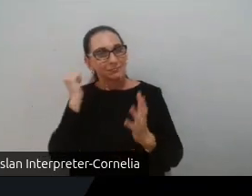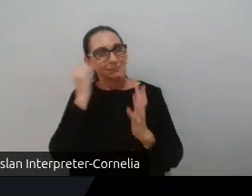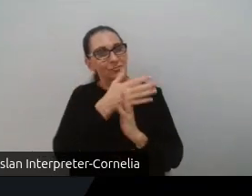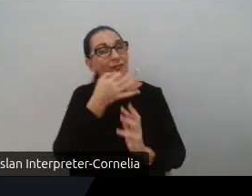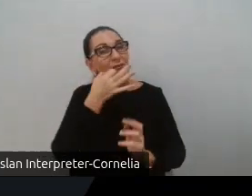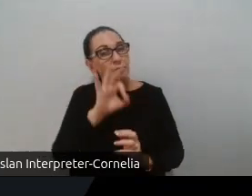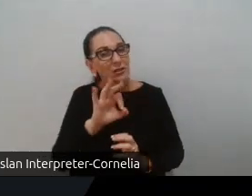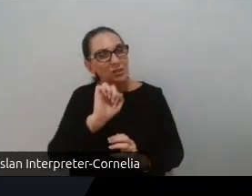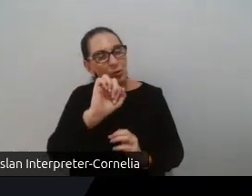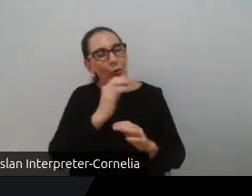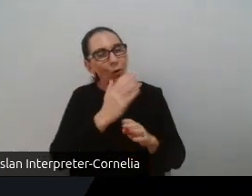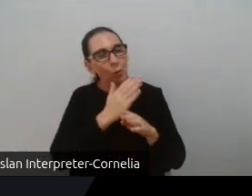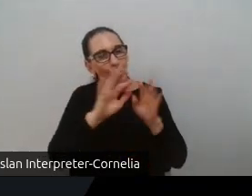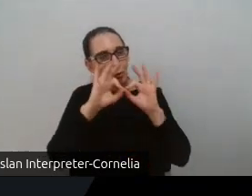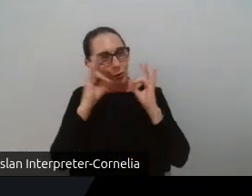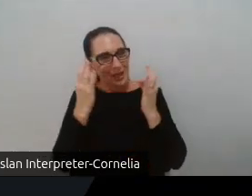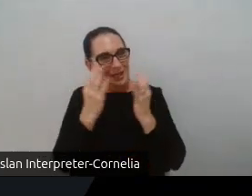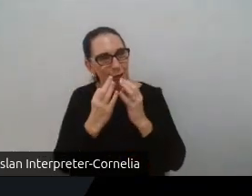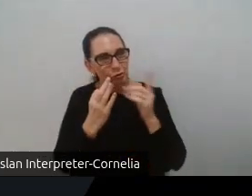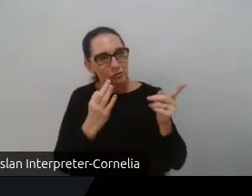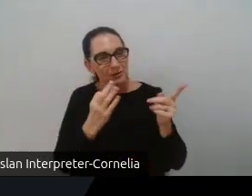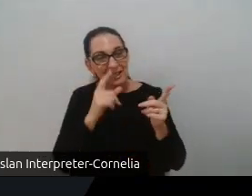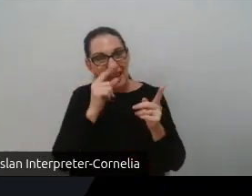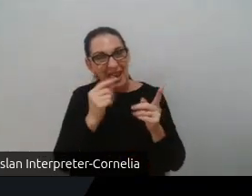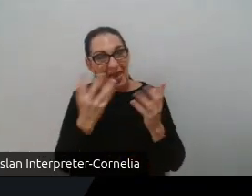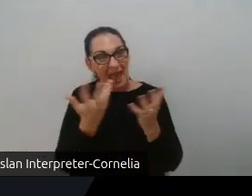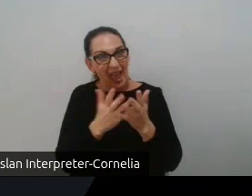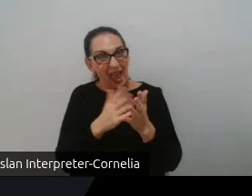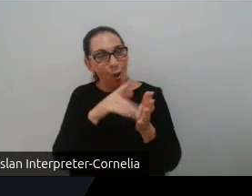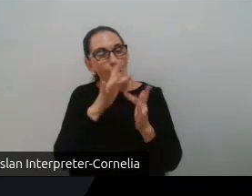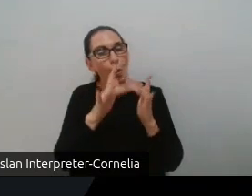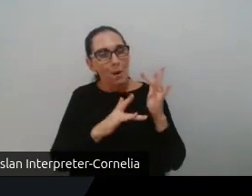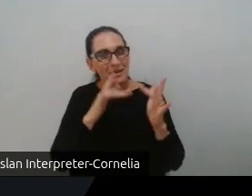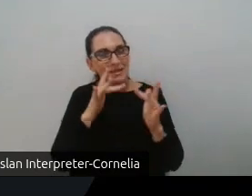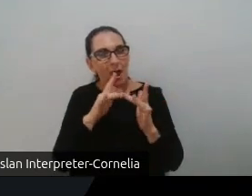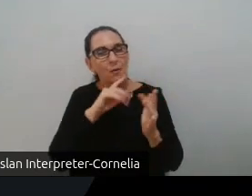your organization, and you can do that through our website, and we'll include a link to that um in